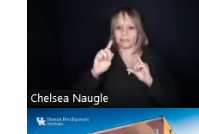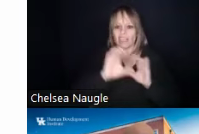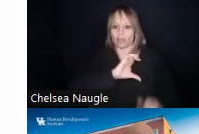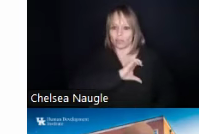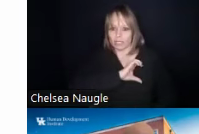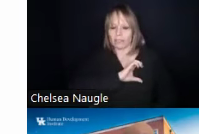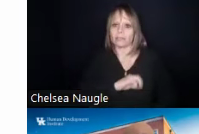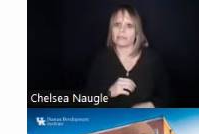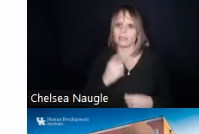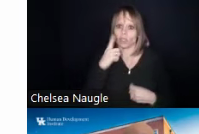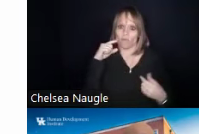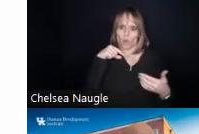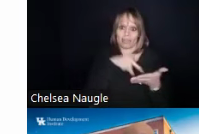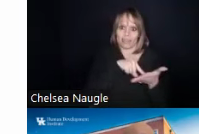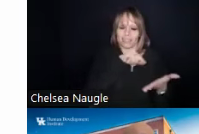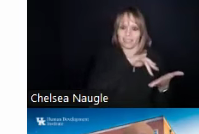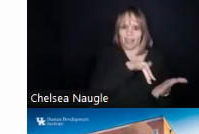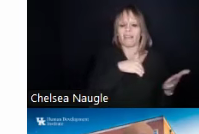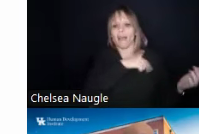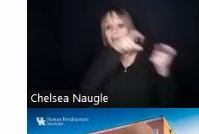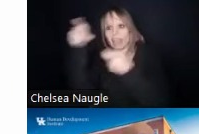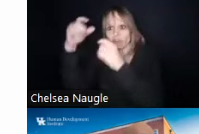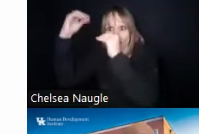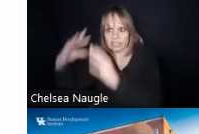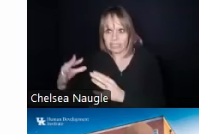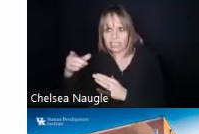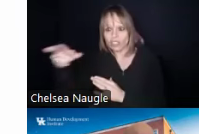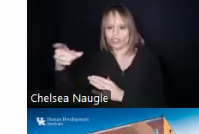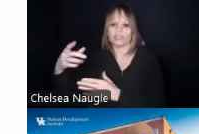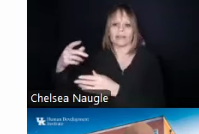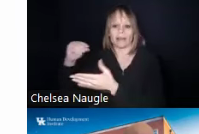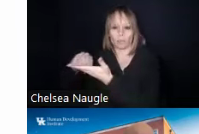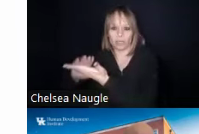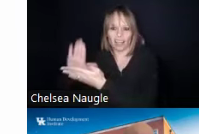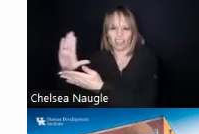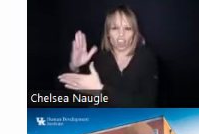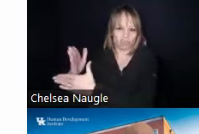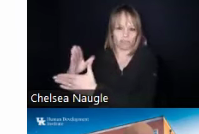it to instructors and took their mean and I gave it to parents and took their mean and wanted to look at how they uh